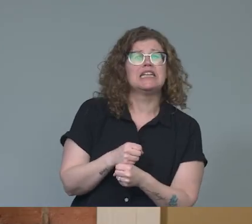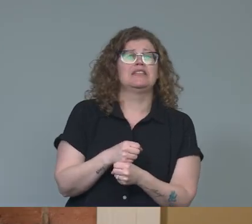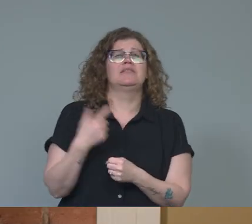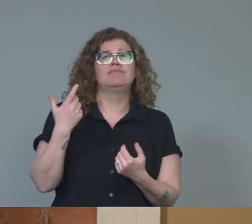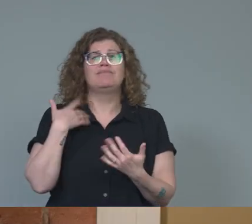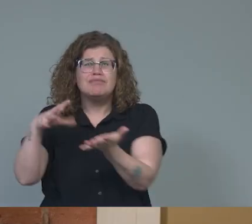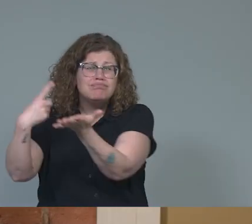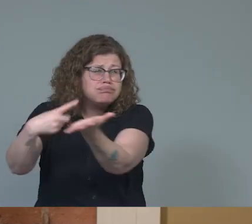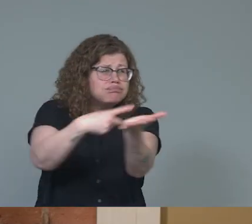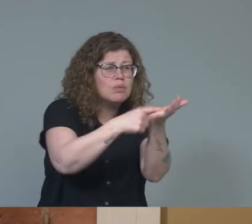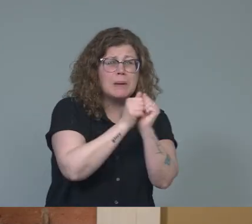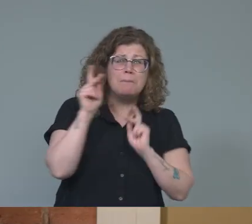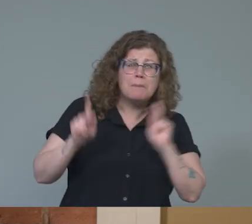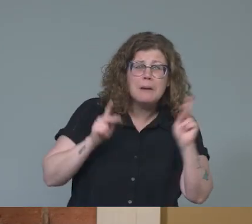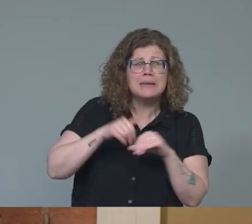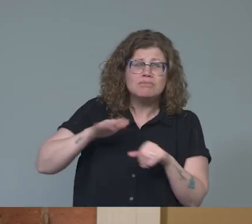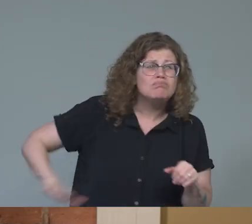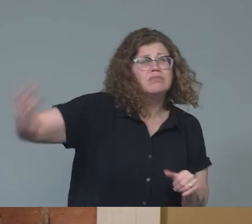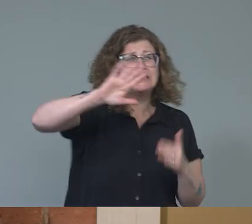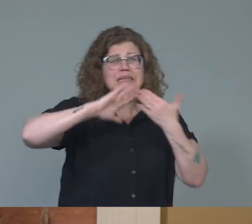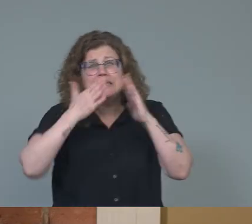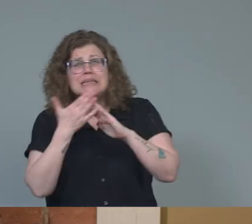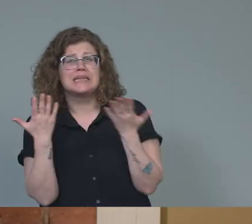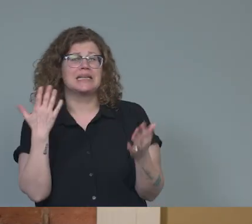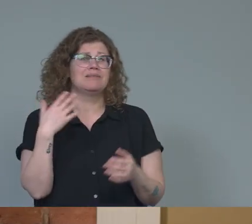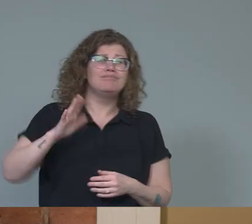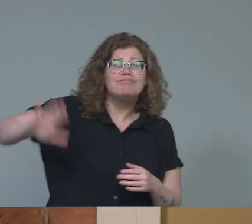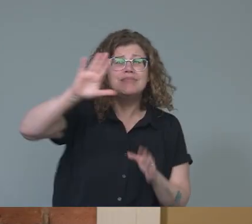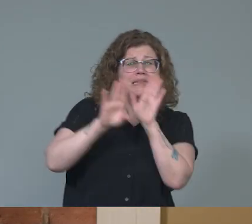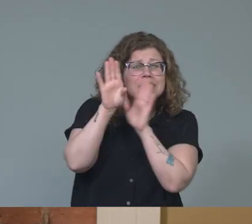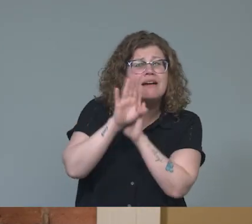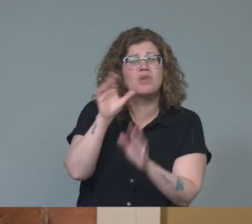and development permits, engineering requirements, historical regulations,